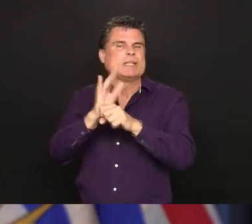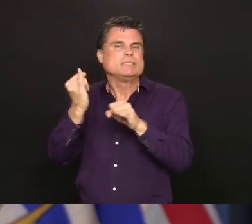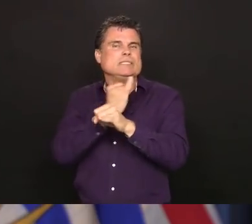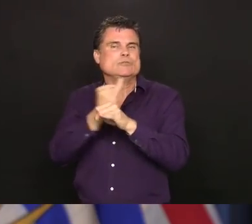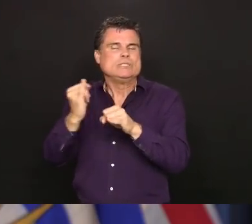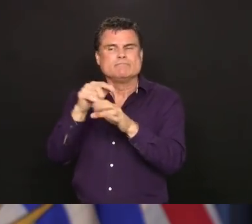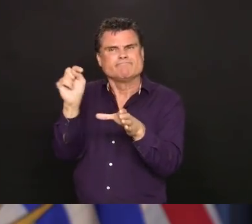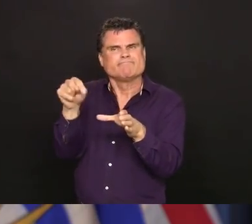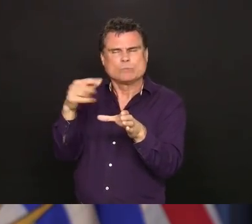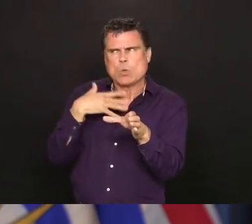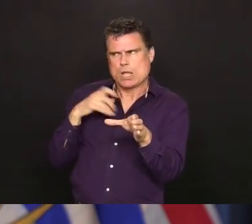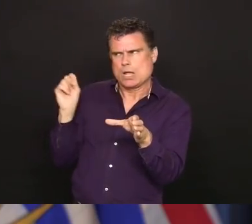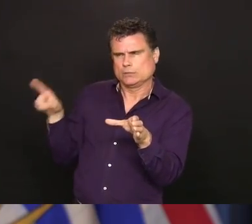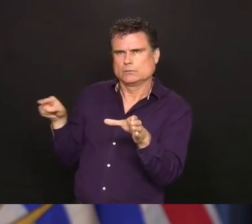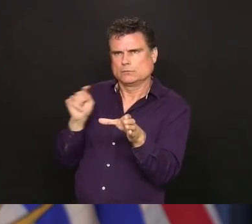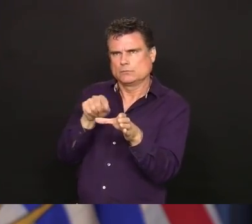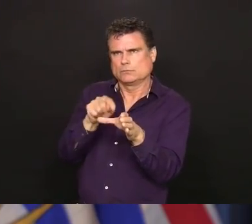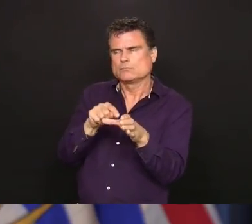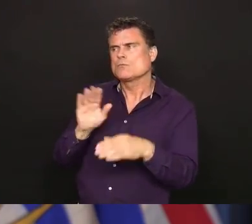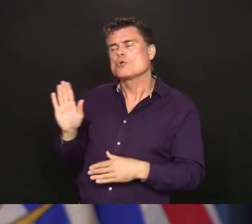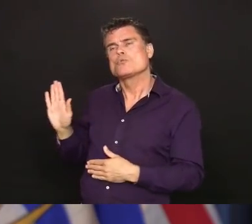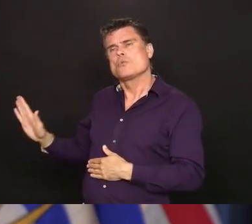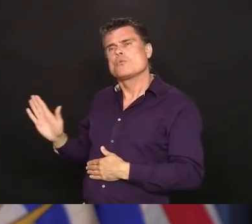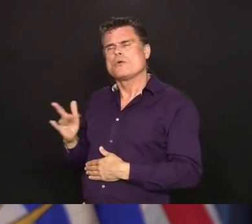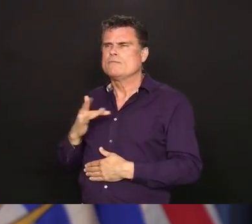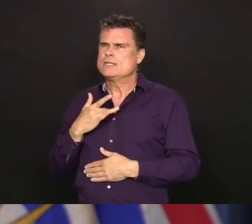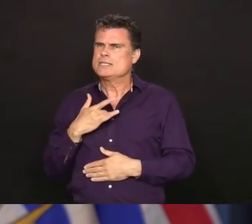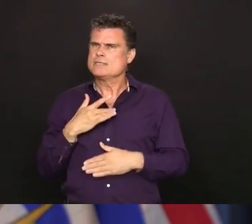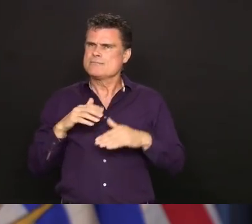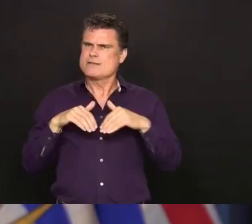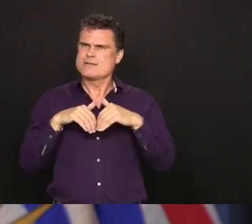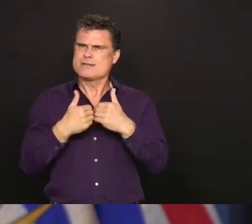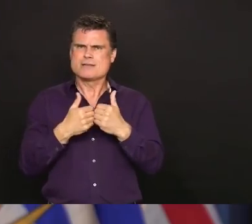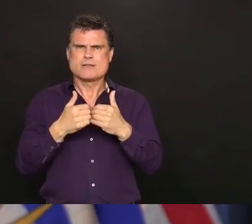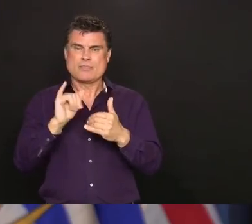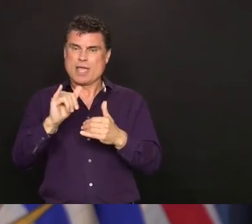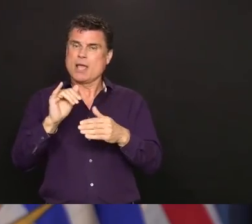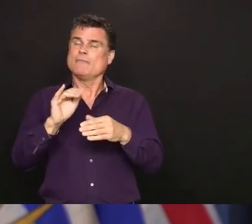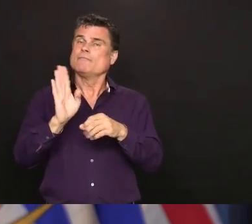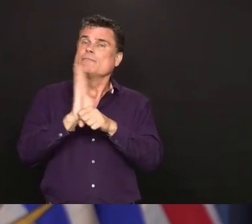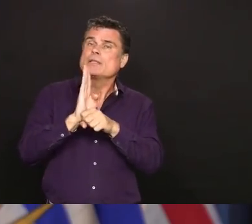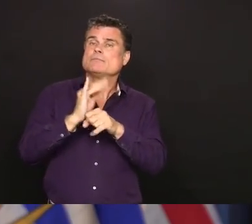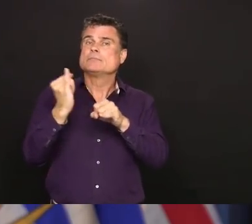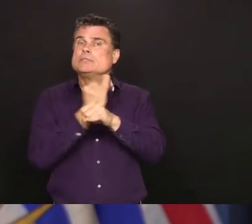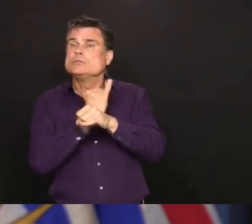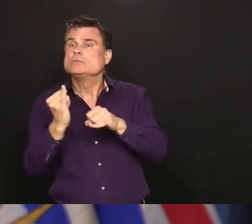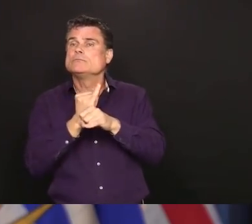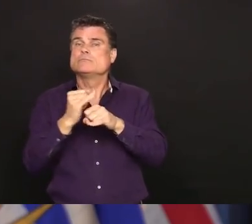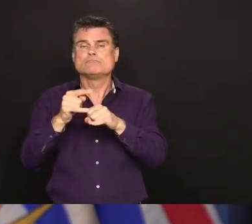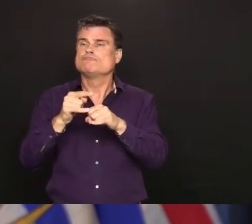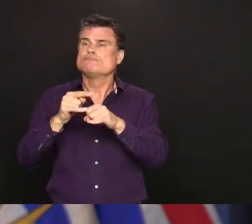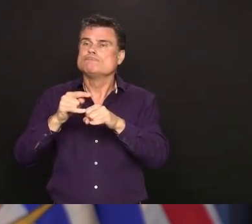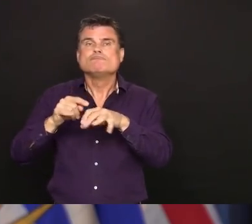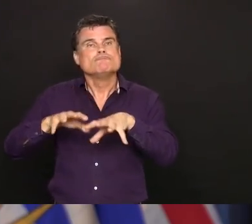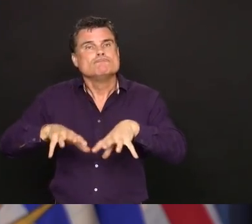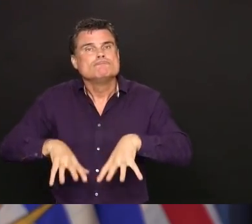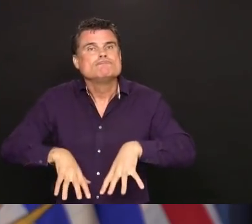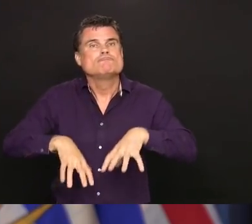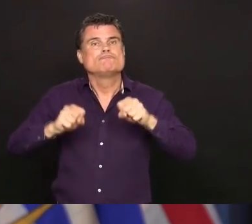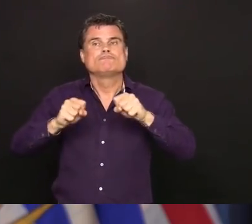TV production could resume in British Columbia Columbia? This work is done on sets where there's a lot of close quarters work,